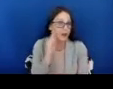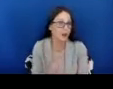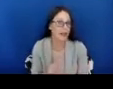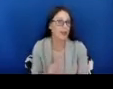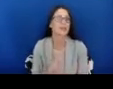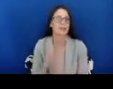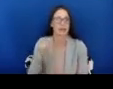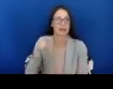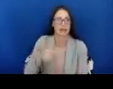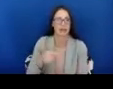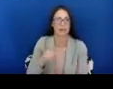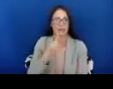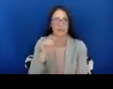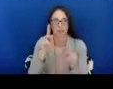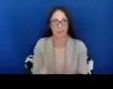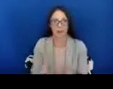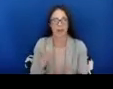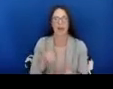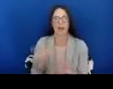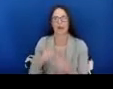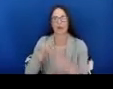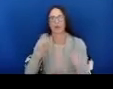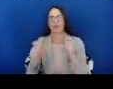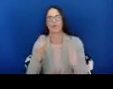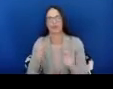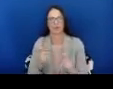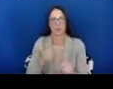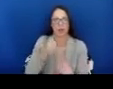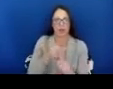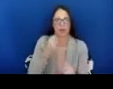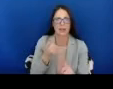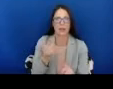15:47:00 This then reframes the pace or onset of a sudden onset disaster or slow moving